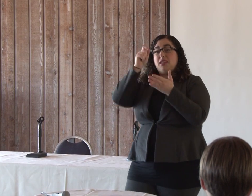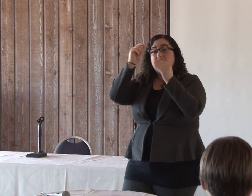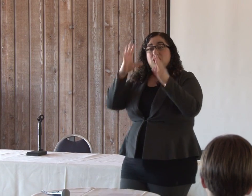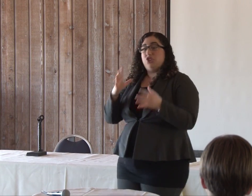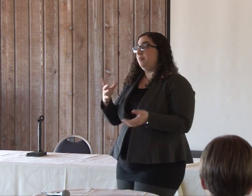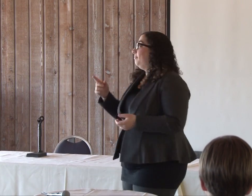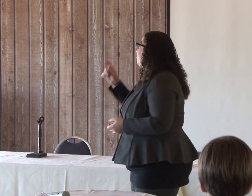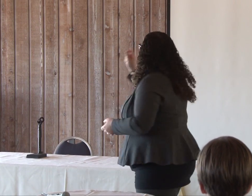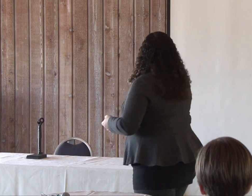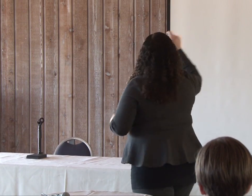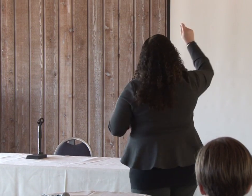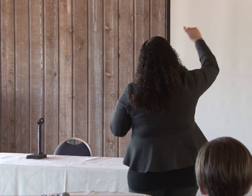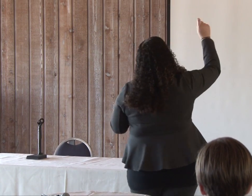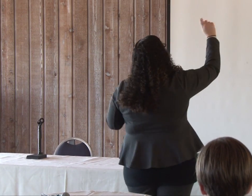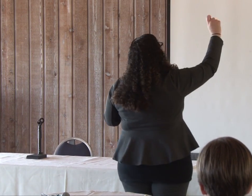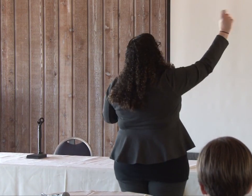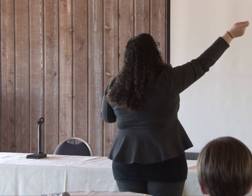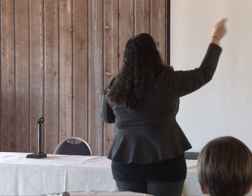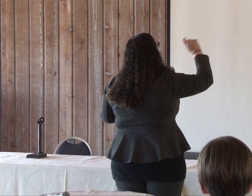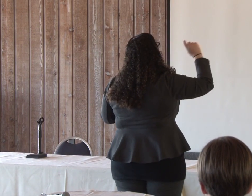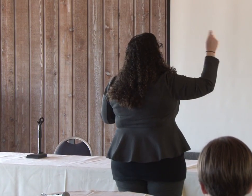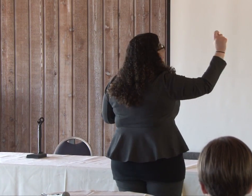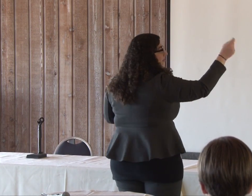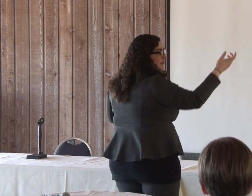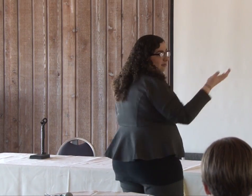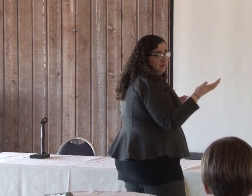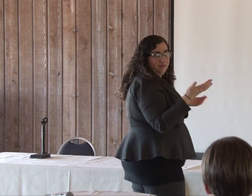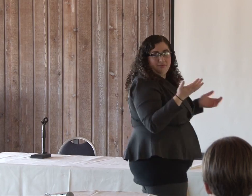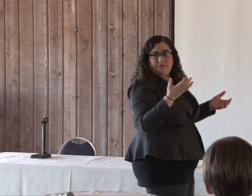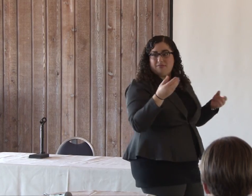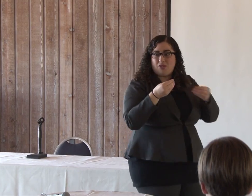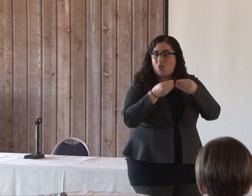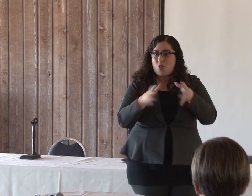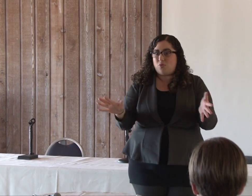And so they need to know when they're in class maybe the teacher turns